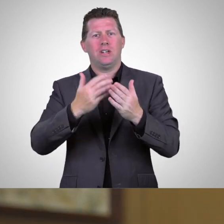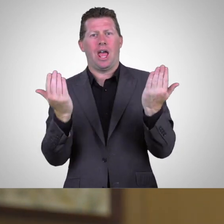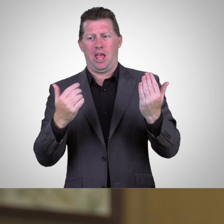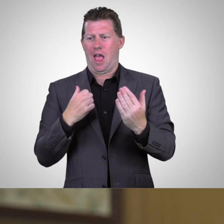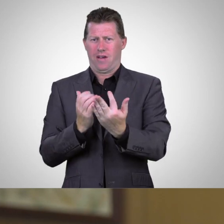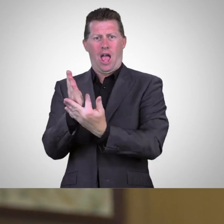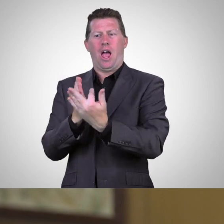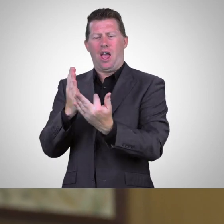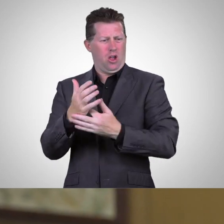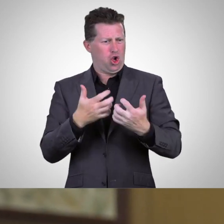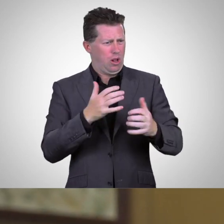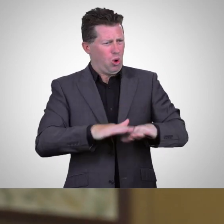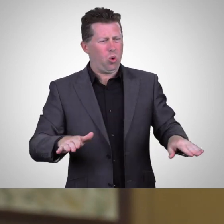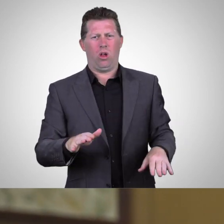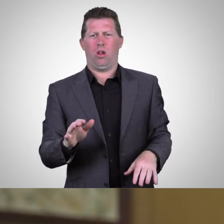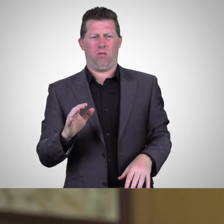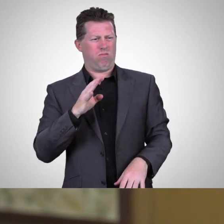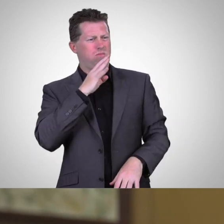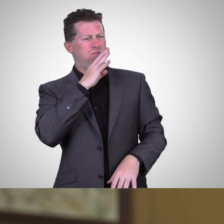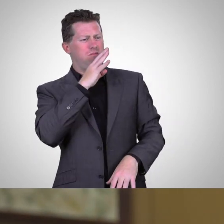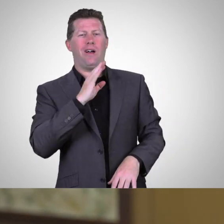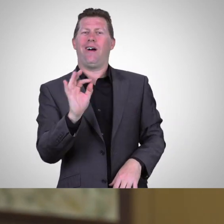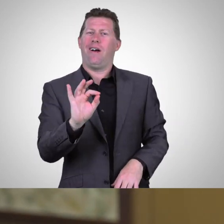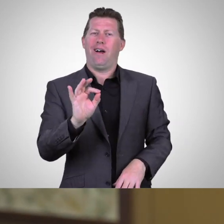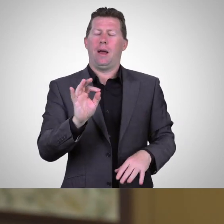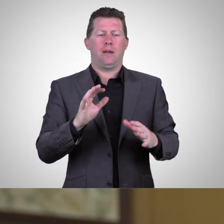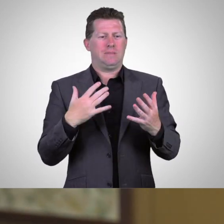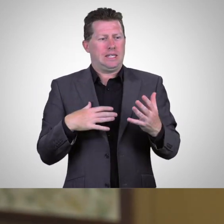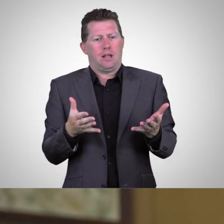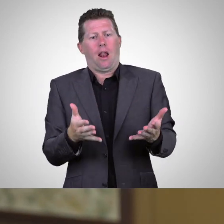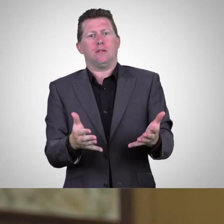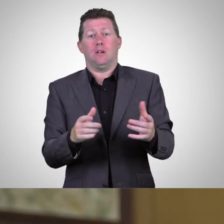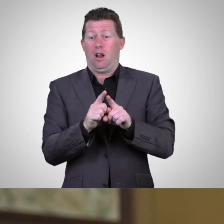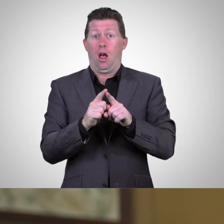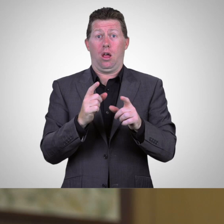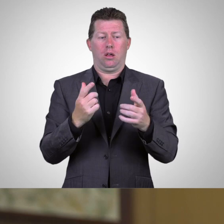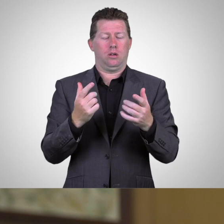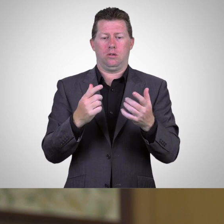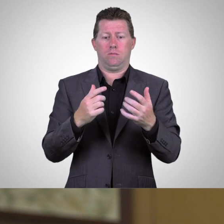few situations in which students might be required to sit in a room for three hours and